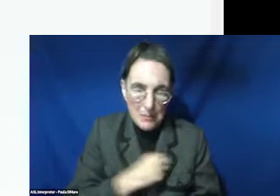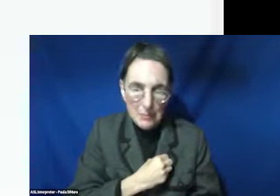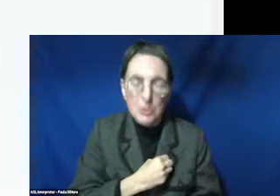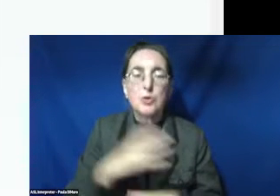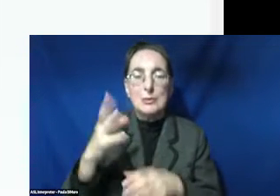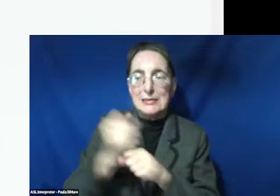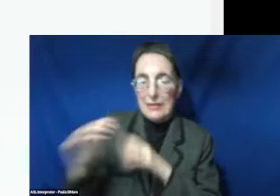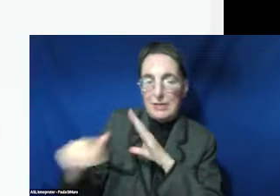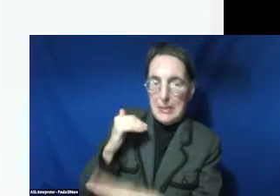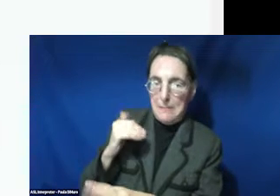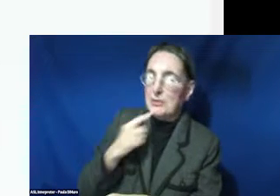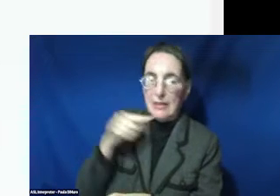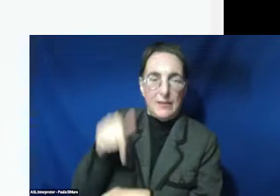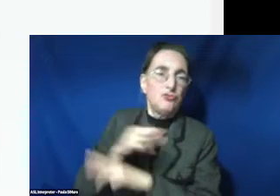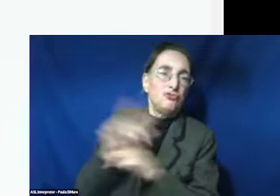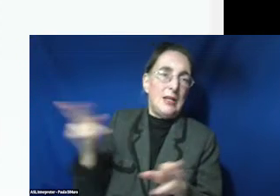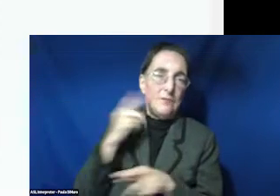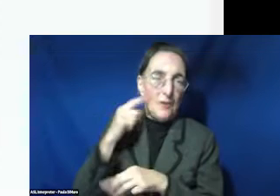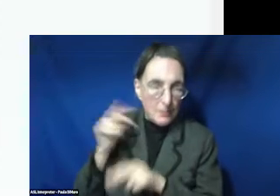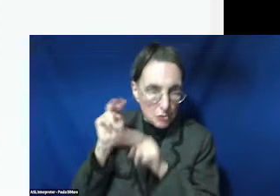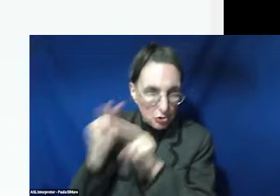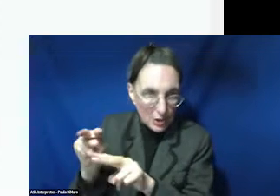that this is ready for them to look at and to edit.